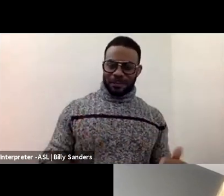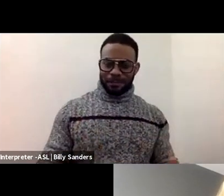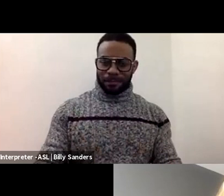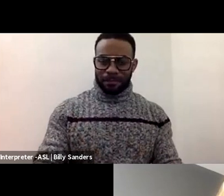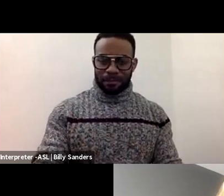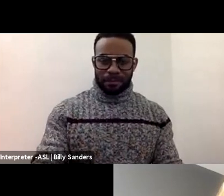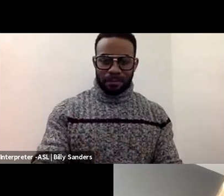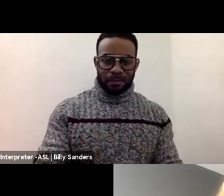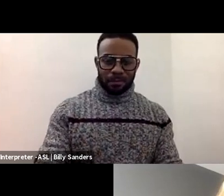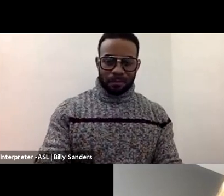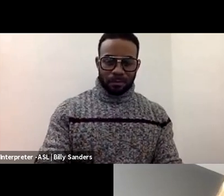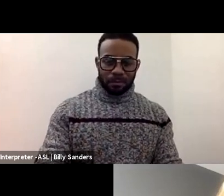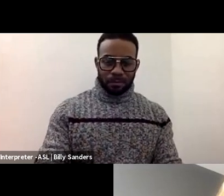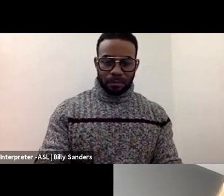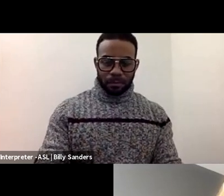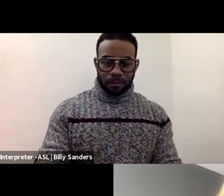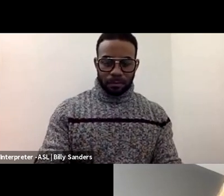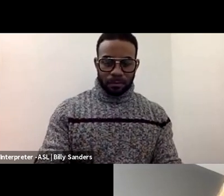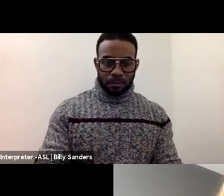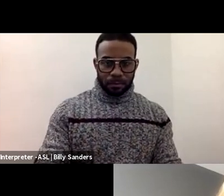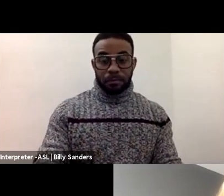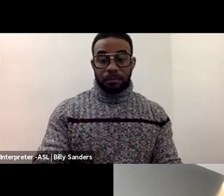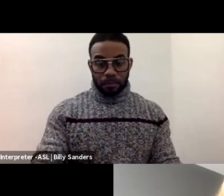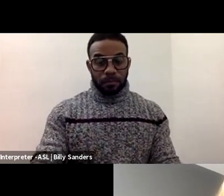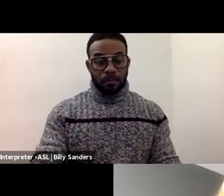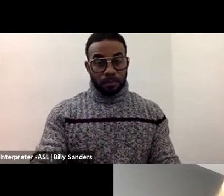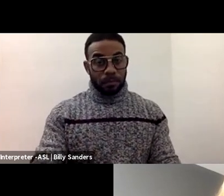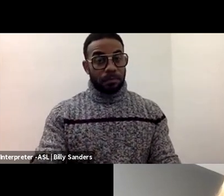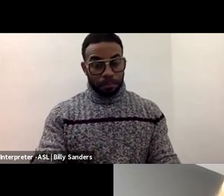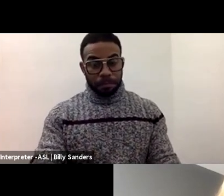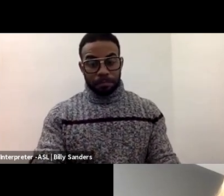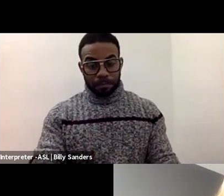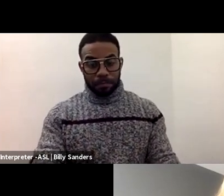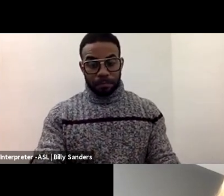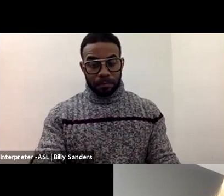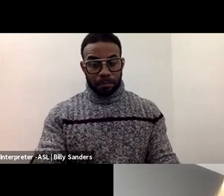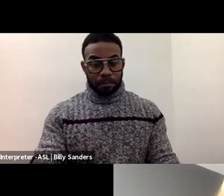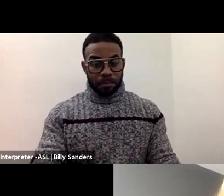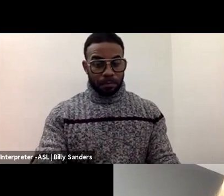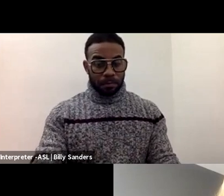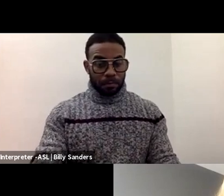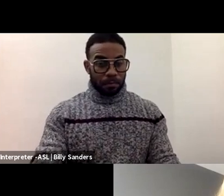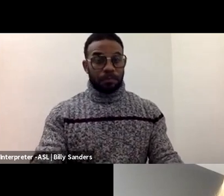Thank you. Thank you, all. Okay, let's continue to talk about the